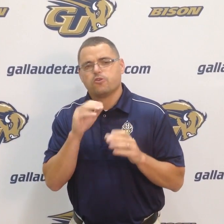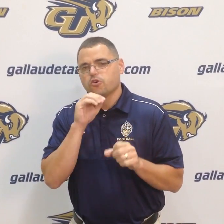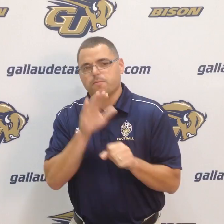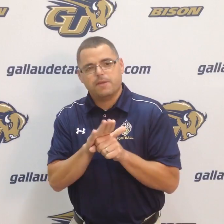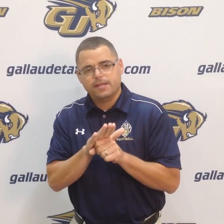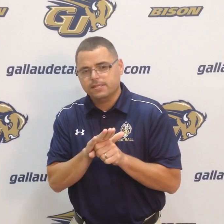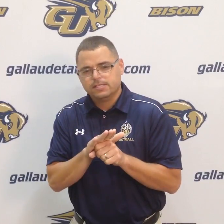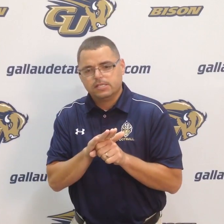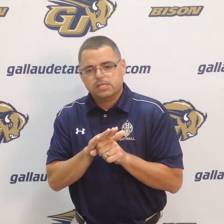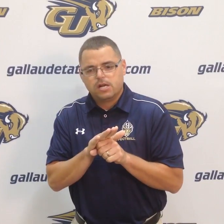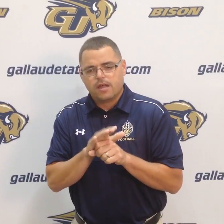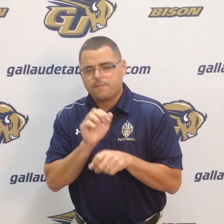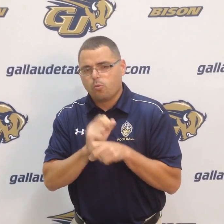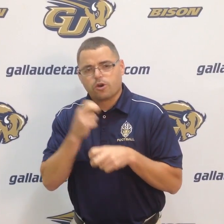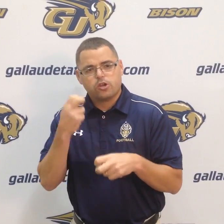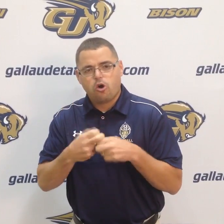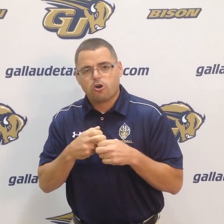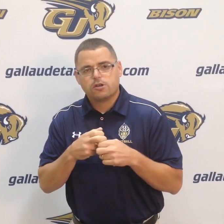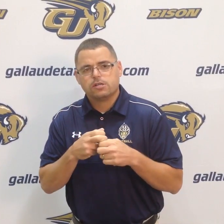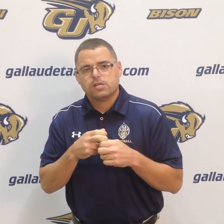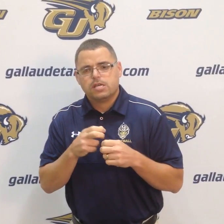Our players are committed. They have been working hard.